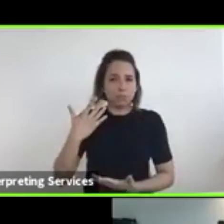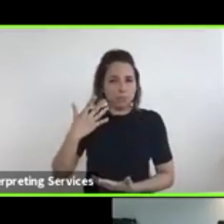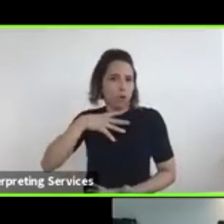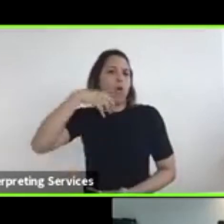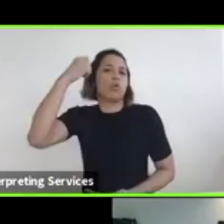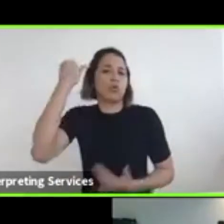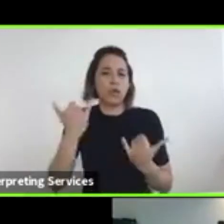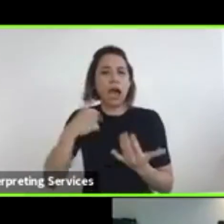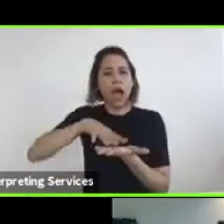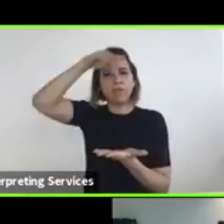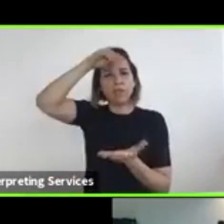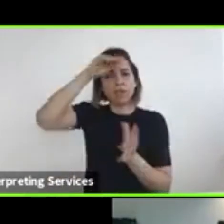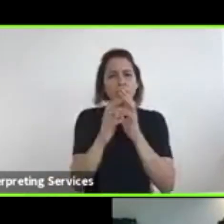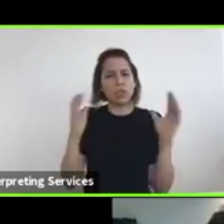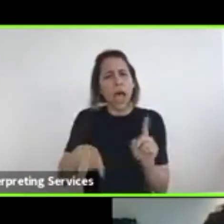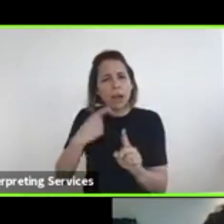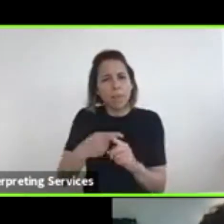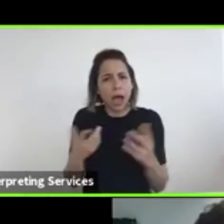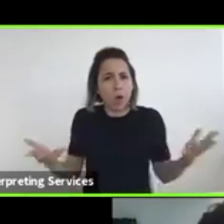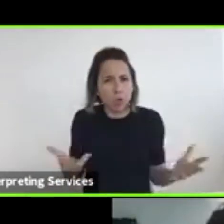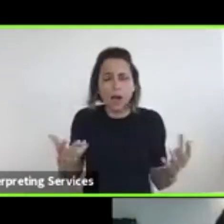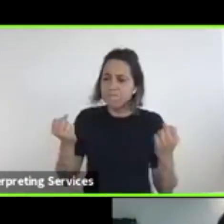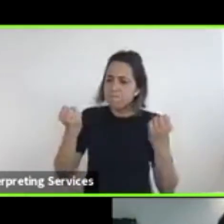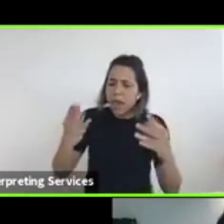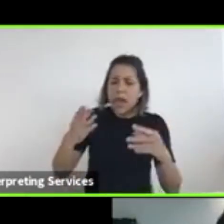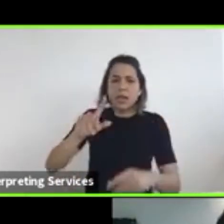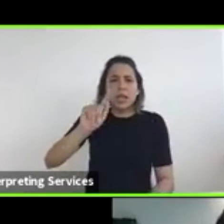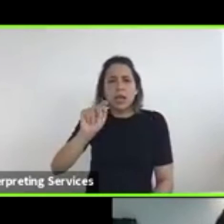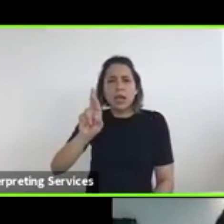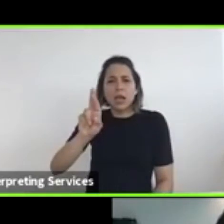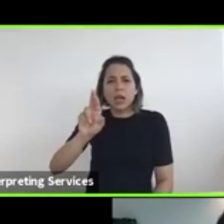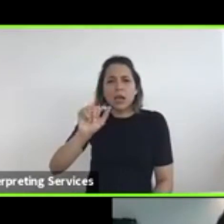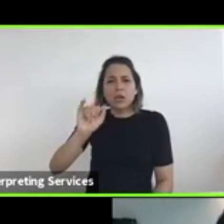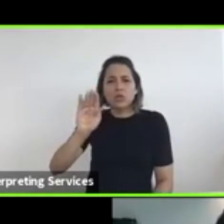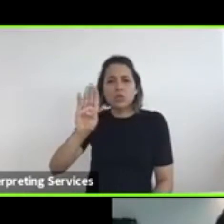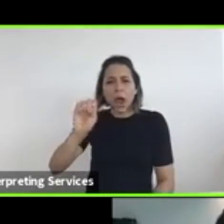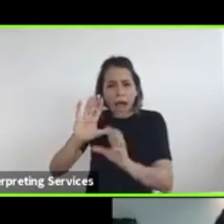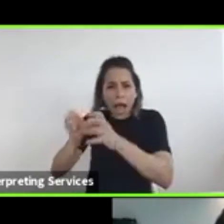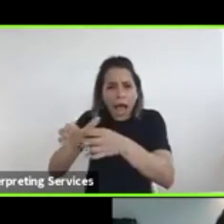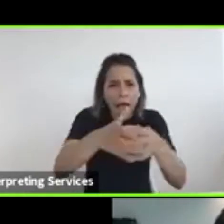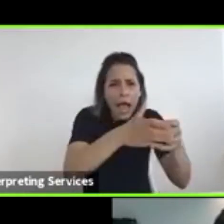THE MANY, MANY, MANY TRIBES THAT ARE RECOGNIZED AND THOSE THAT ARE NOT RECOGNIZED.